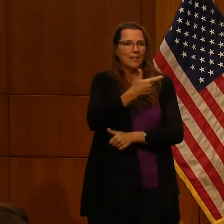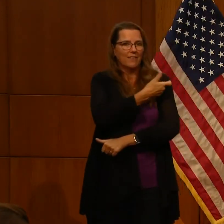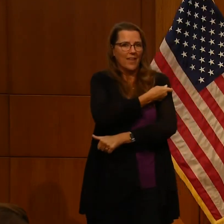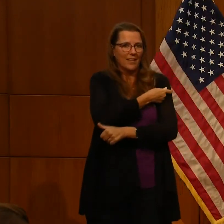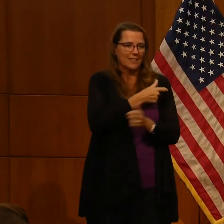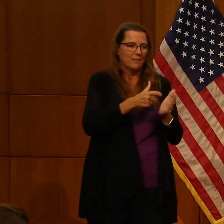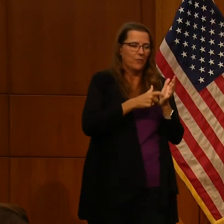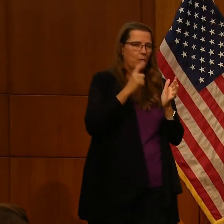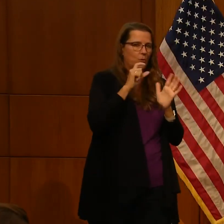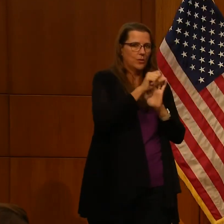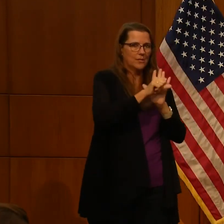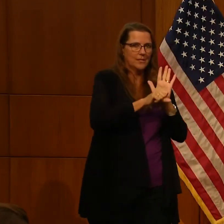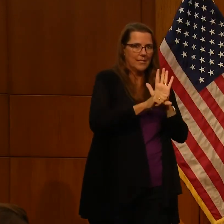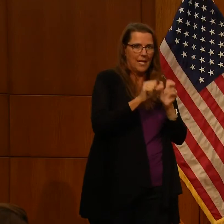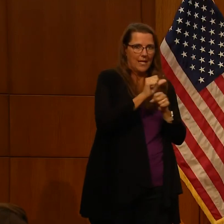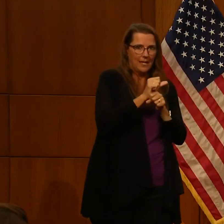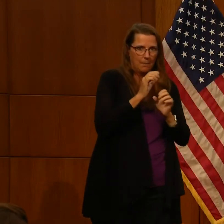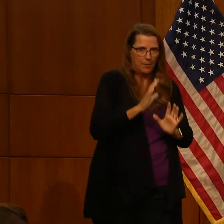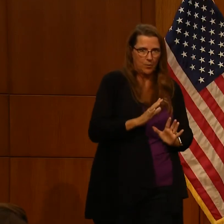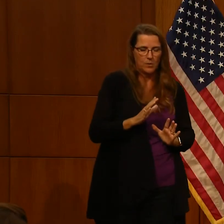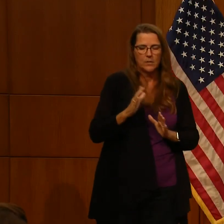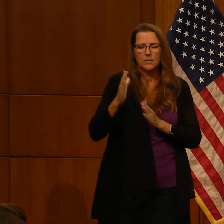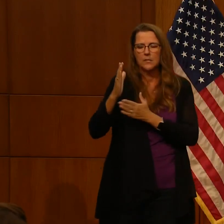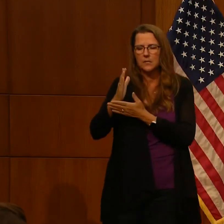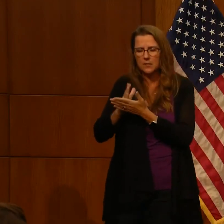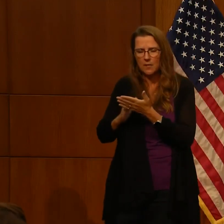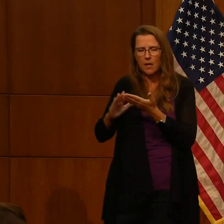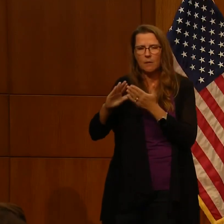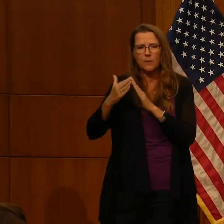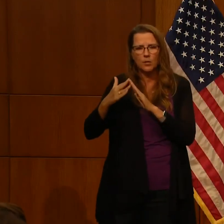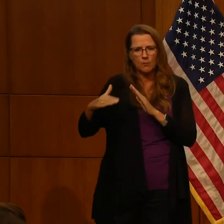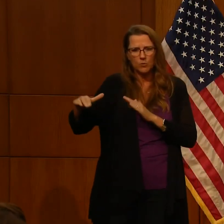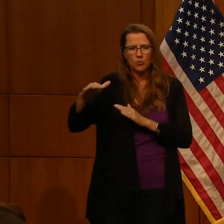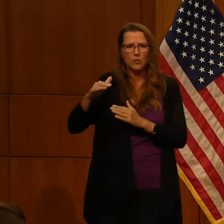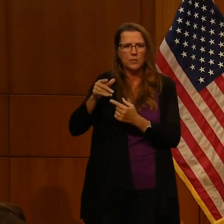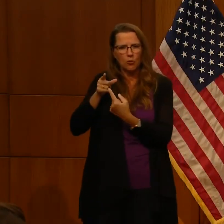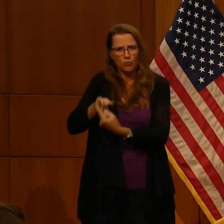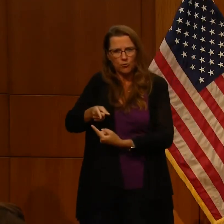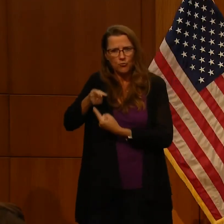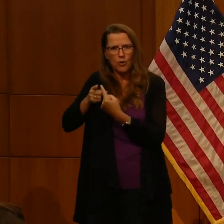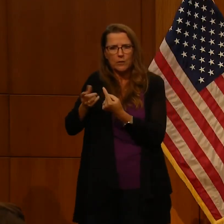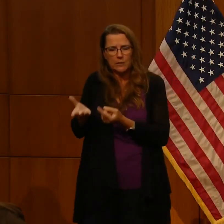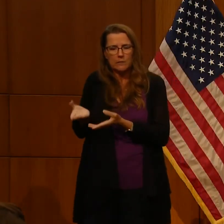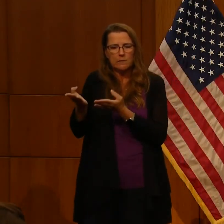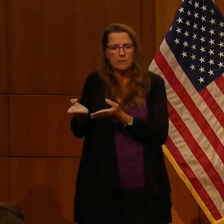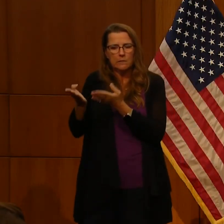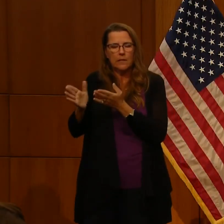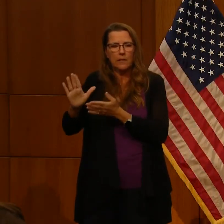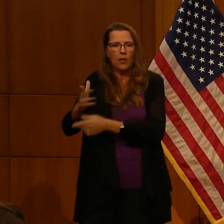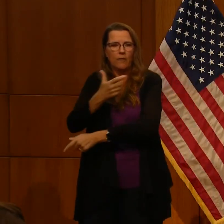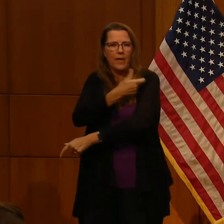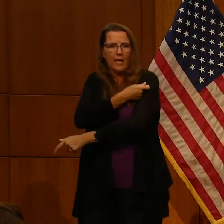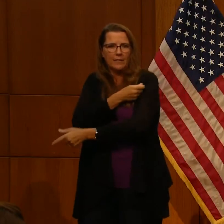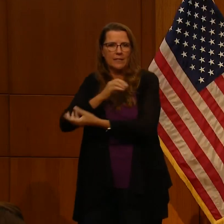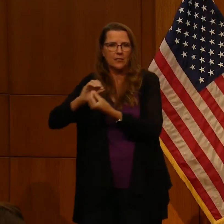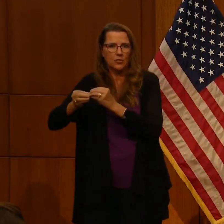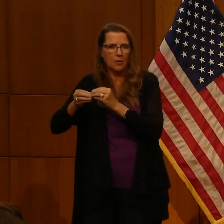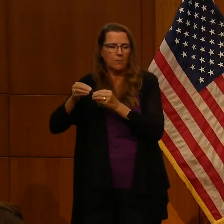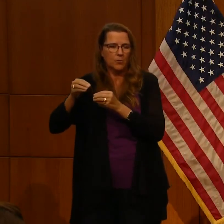EXECUTIVE VACCINATION MANDATE FOR STATE EMPLOYEES. AS YOU MENTIONED, SOME COMMUNITIES ARE STILL STRUGGLING TO REALLY